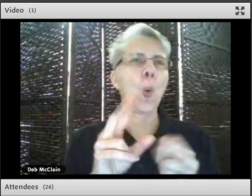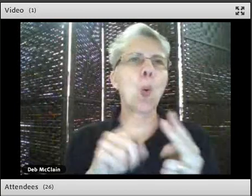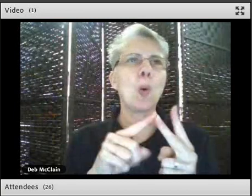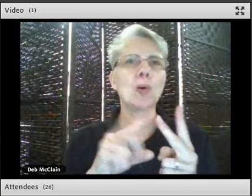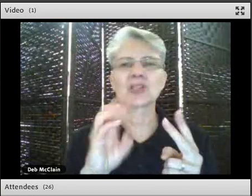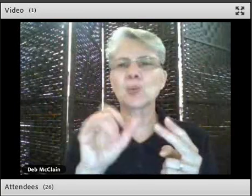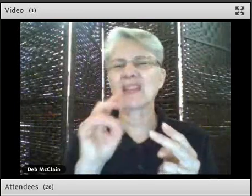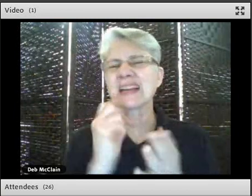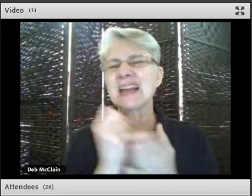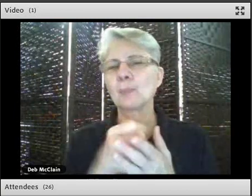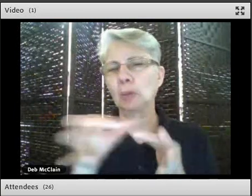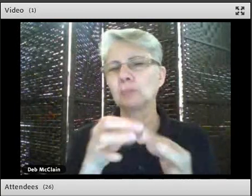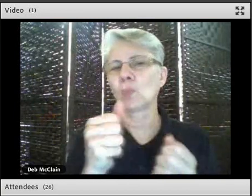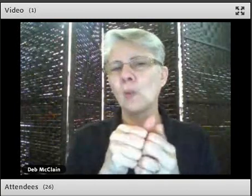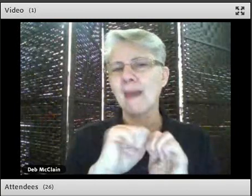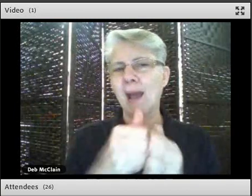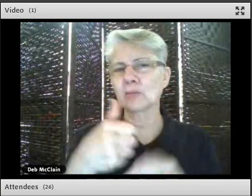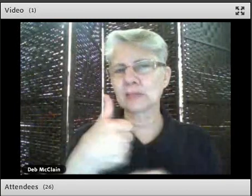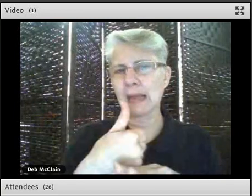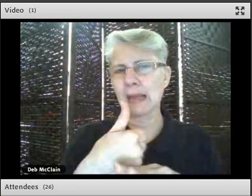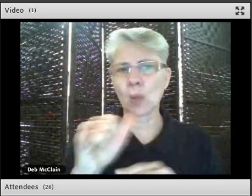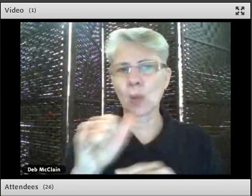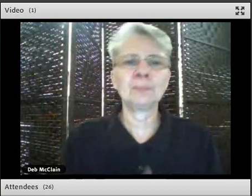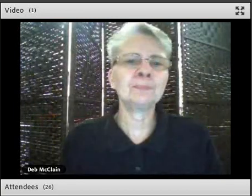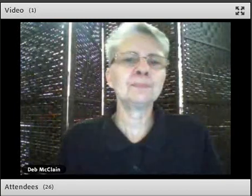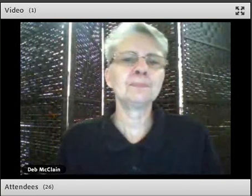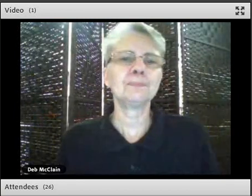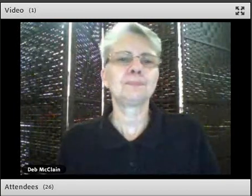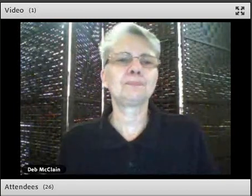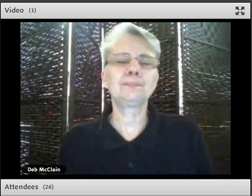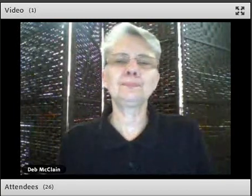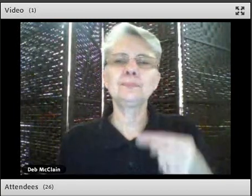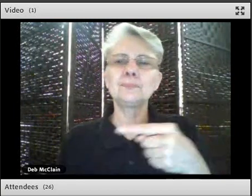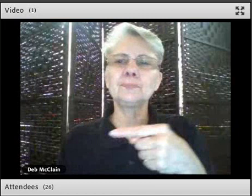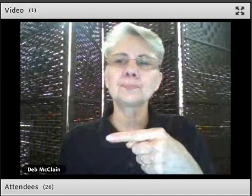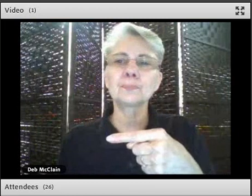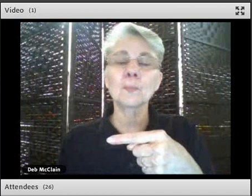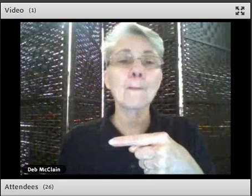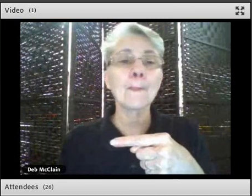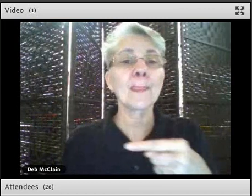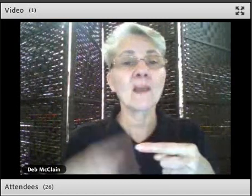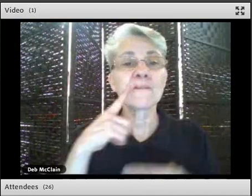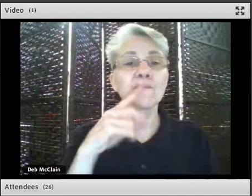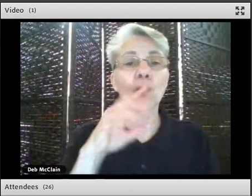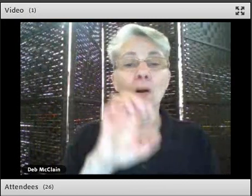So, for the extent, again, we're taking that term from the carrier term